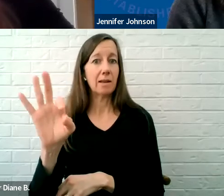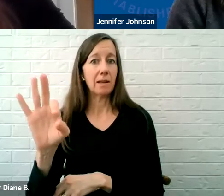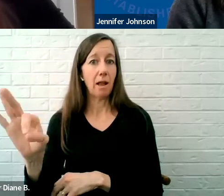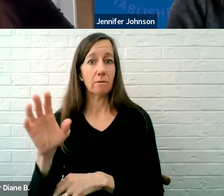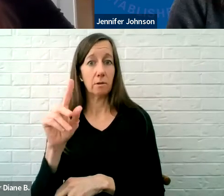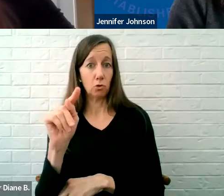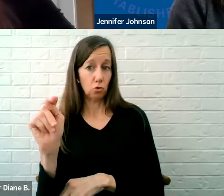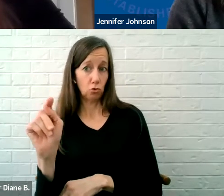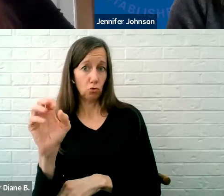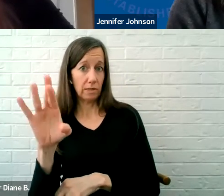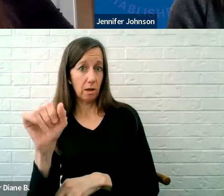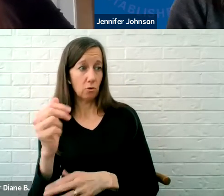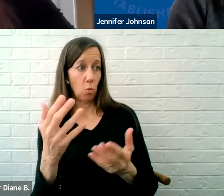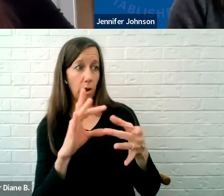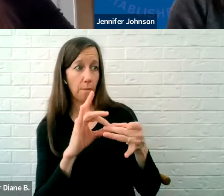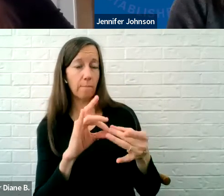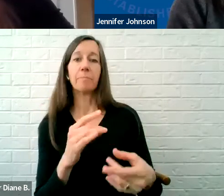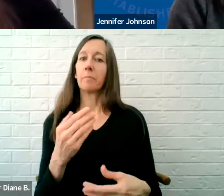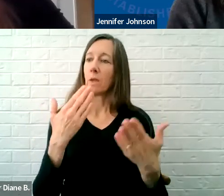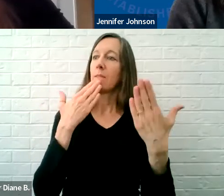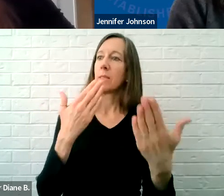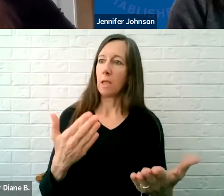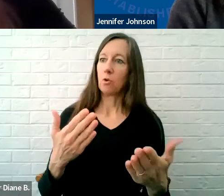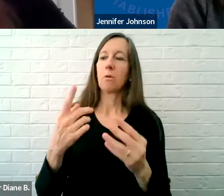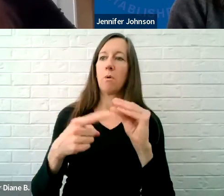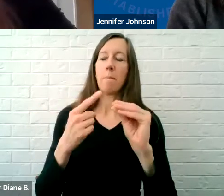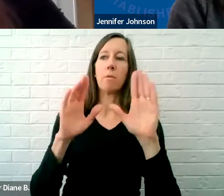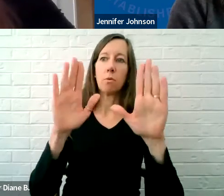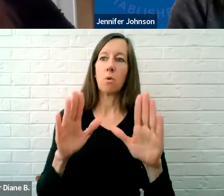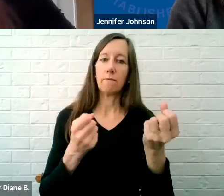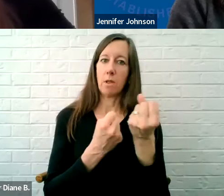advocacy that has come before we need to make sure that self advocates know